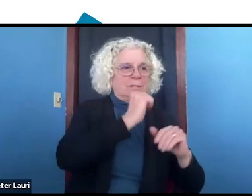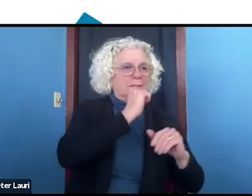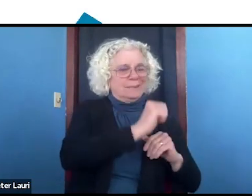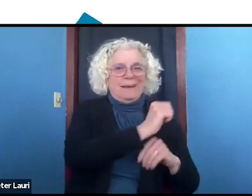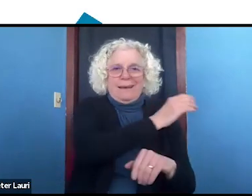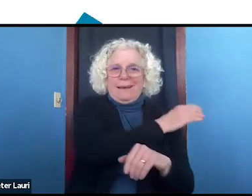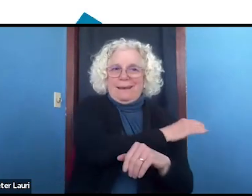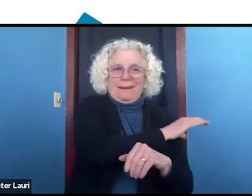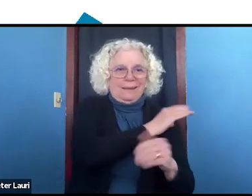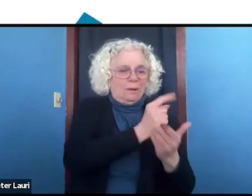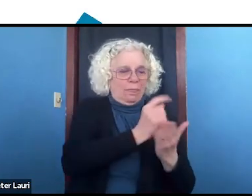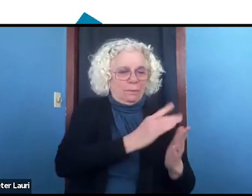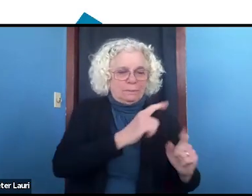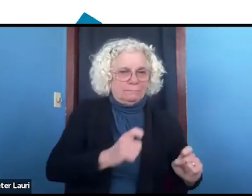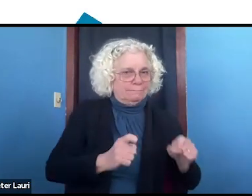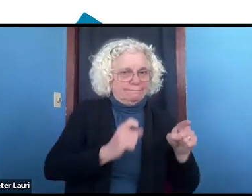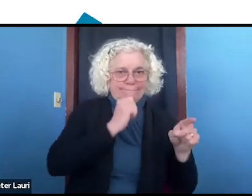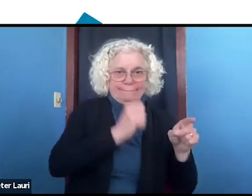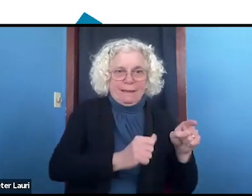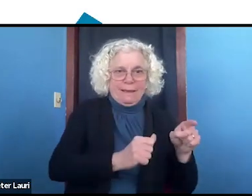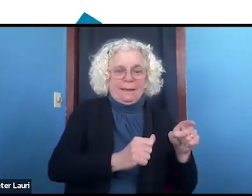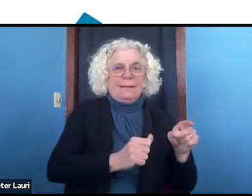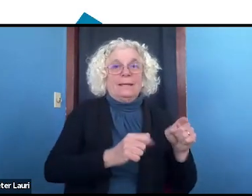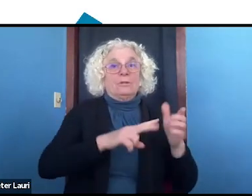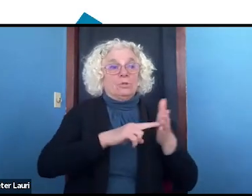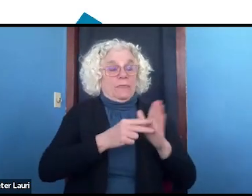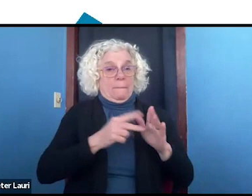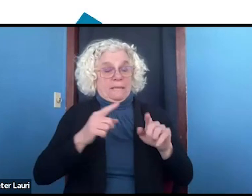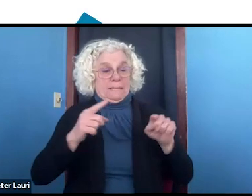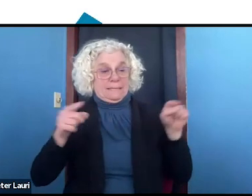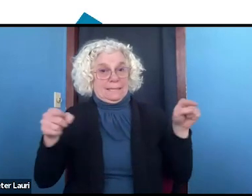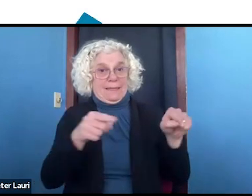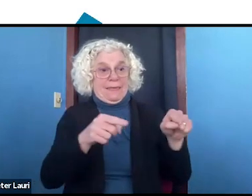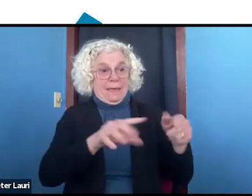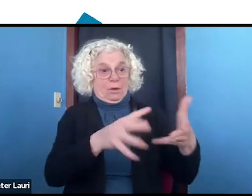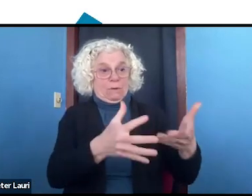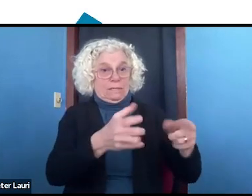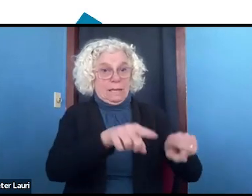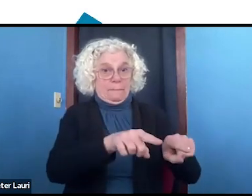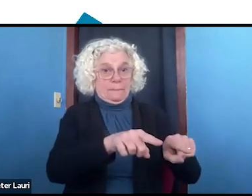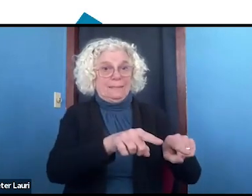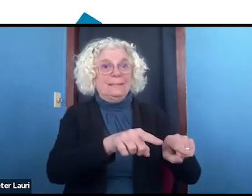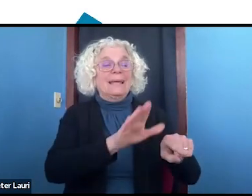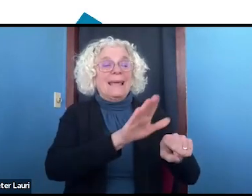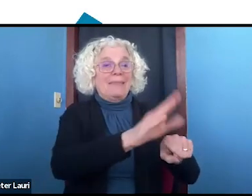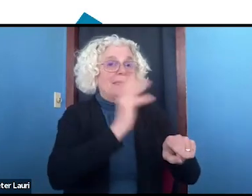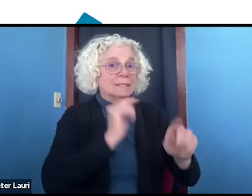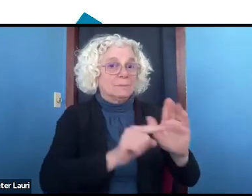Some combination thereof, the likelihood of that crisis event resulting in a negative outcome hospitalization,